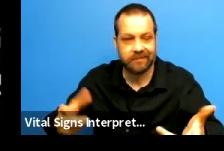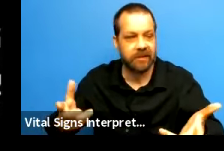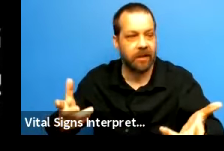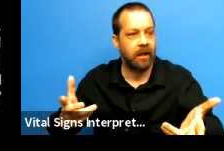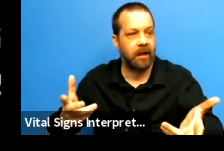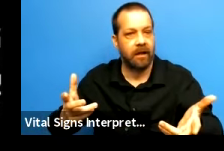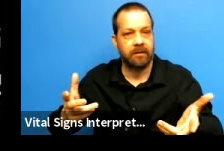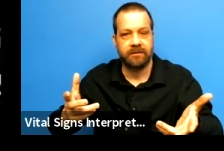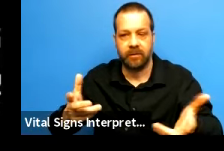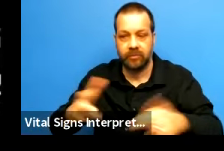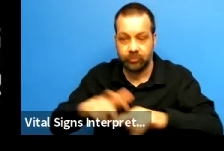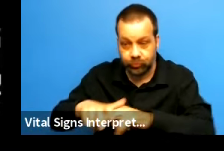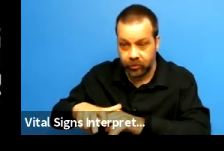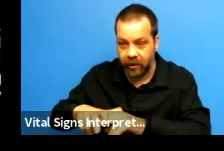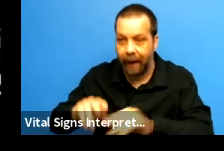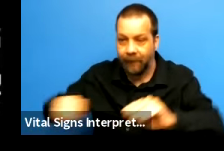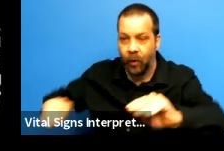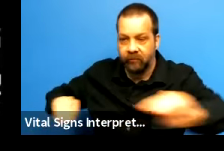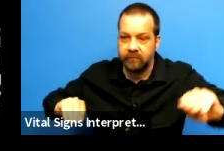People are moving furniture around.